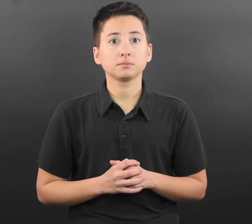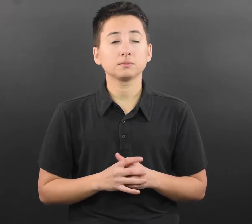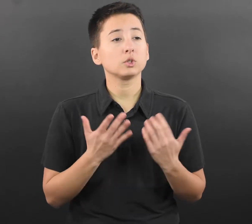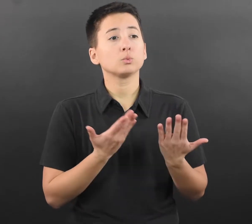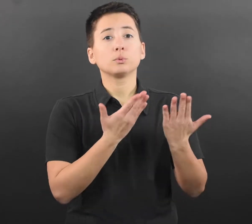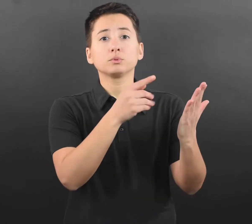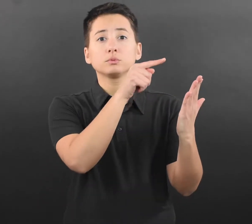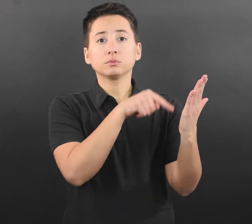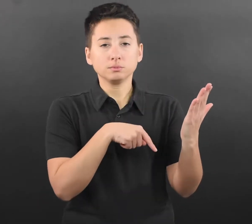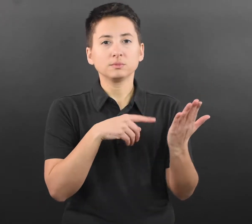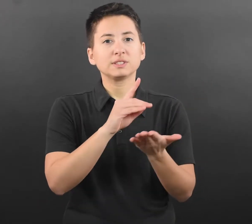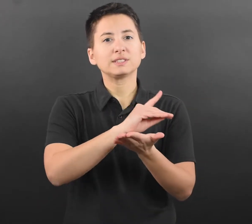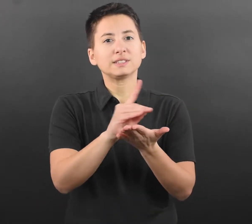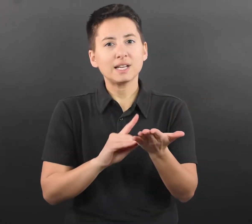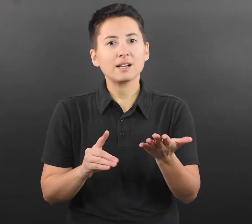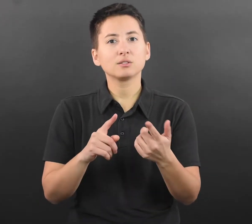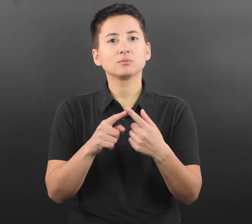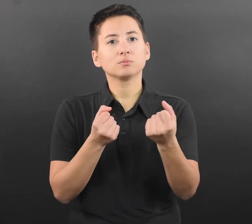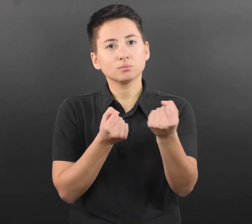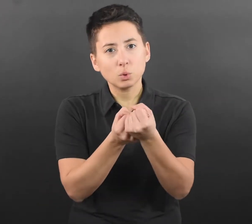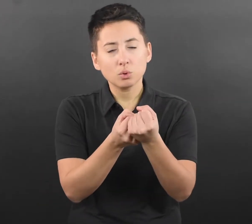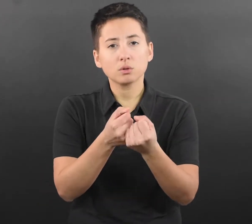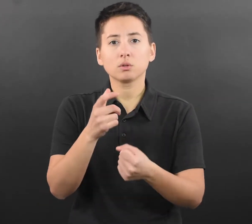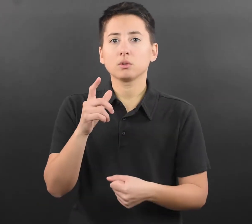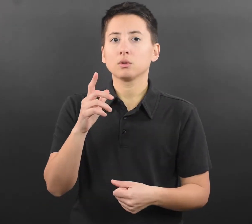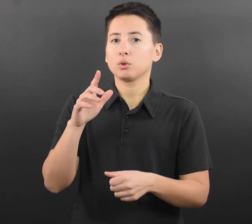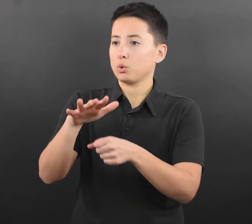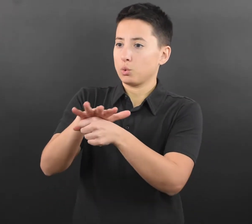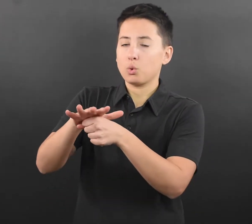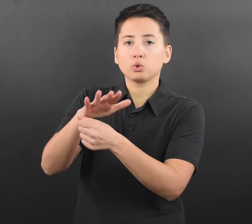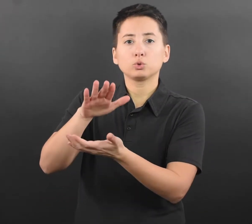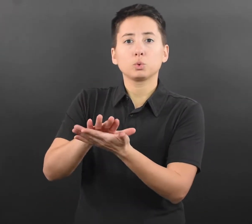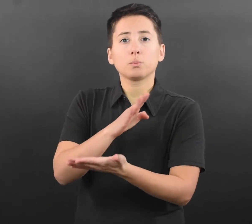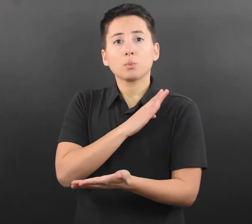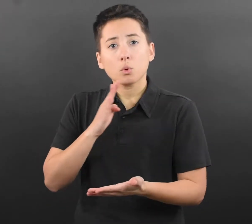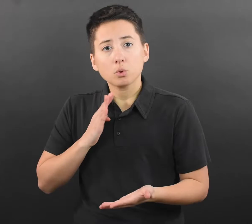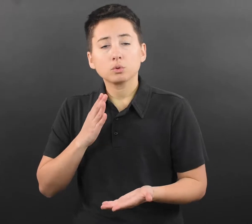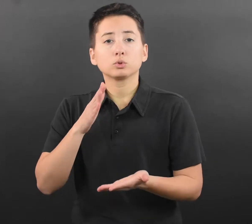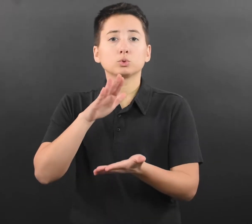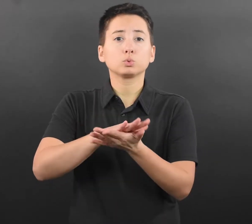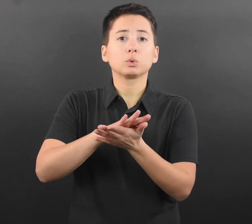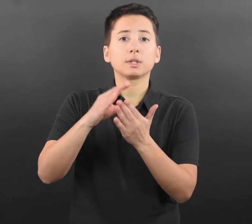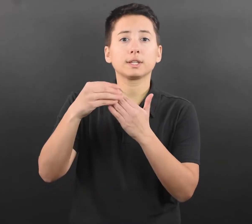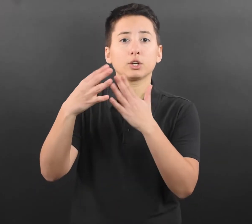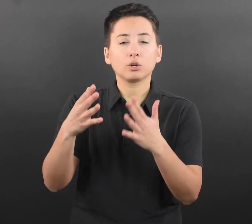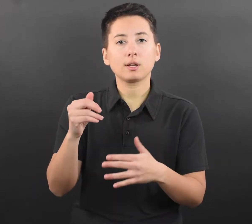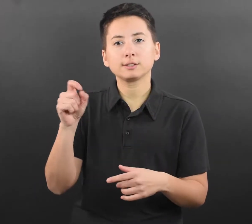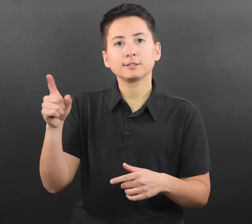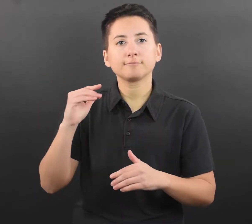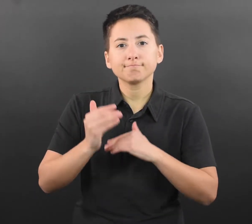school leaders as they make policy decisions and help maximize the chances for in-person learning.